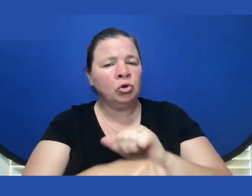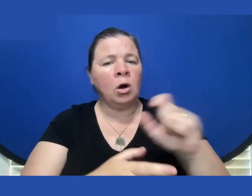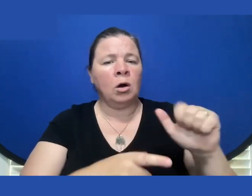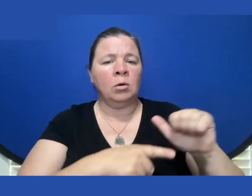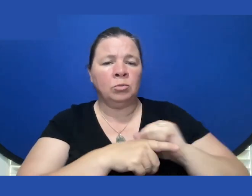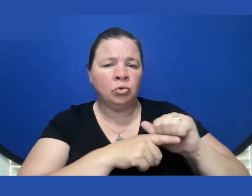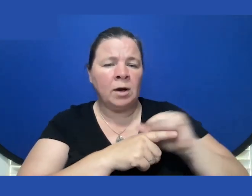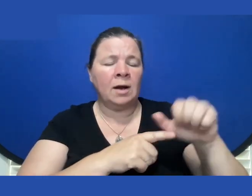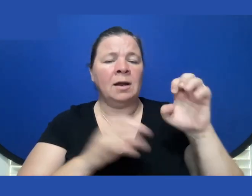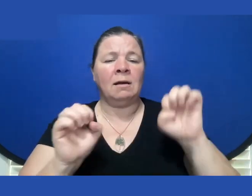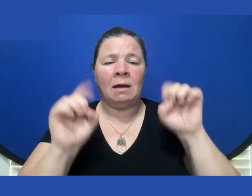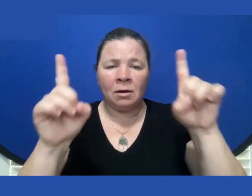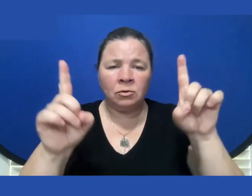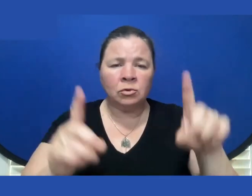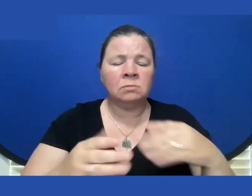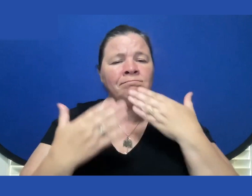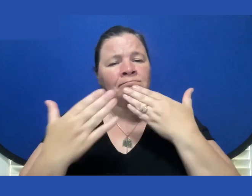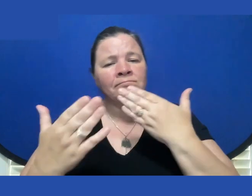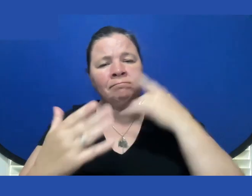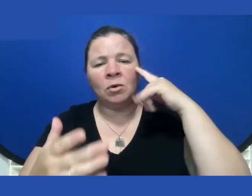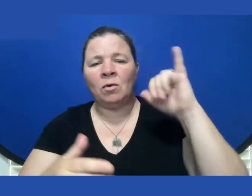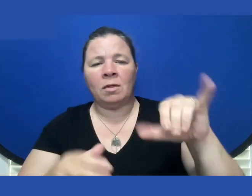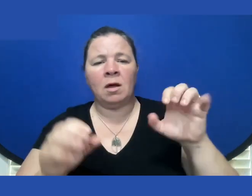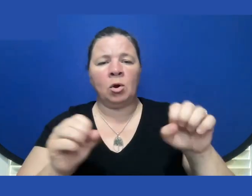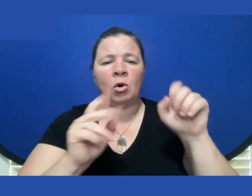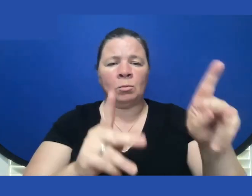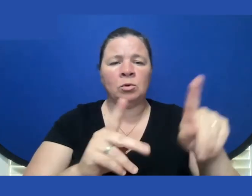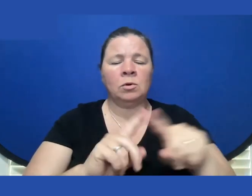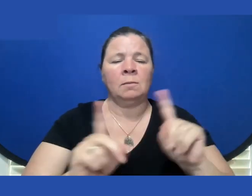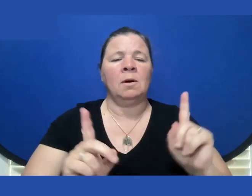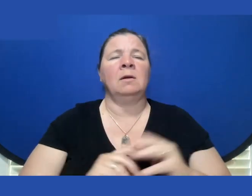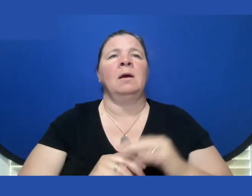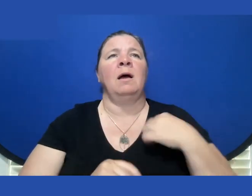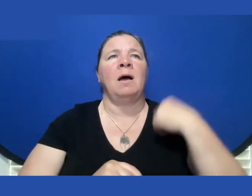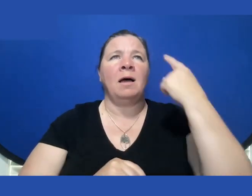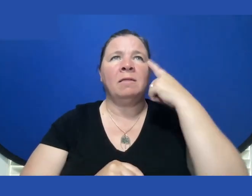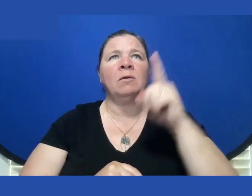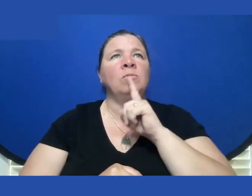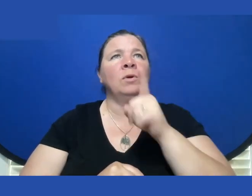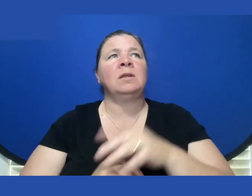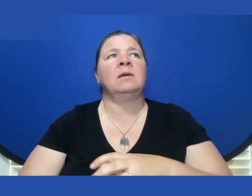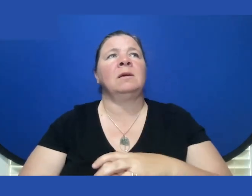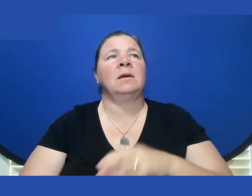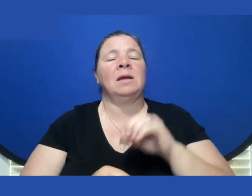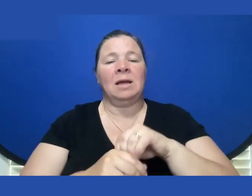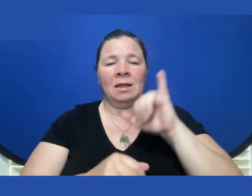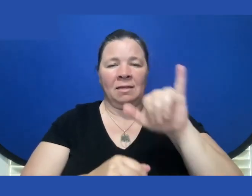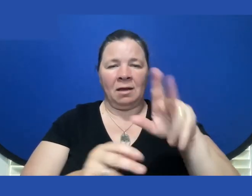So, you know, very thankful for those opportunities. So, I think it's really when I was in that kind of transition phase,